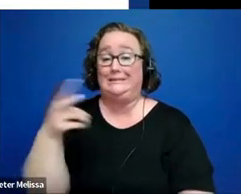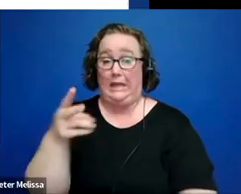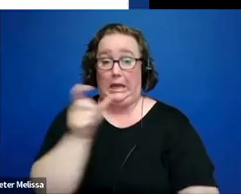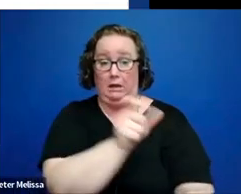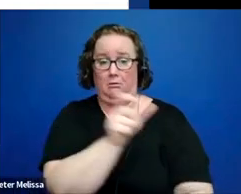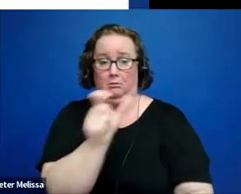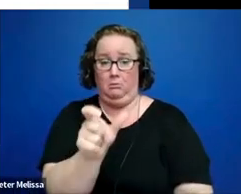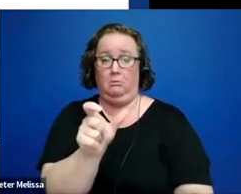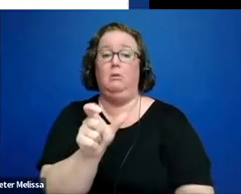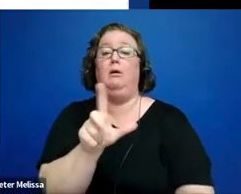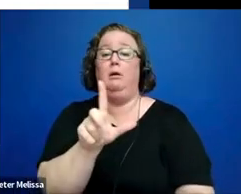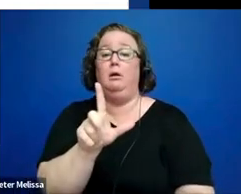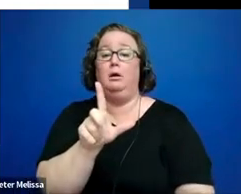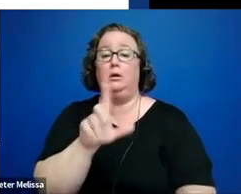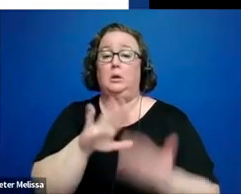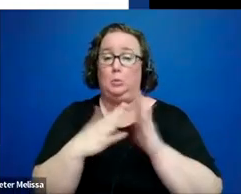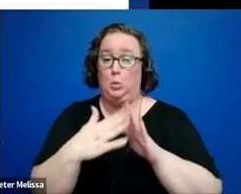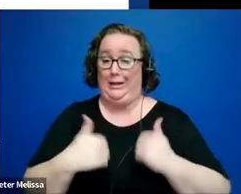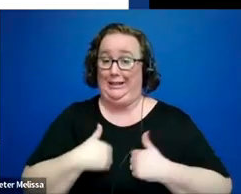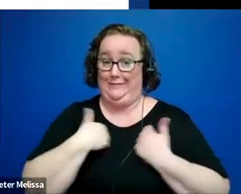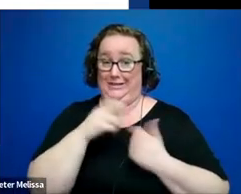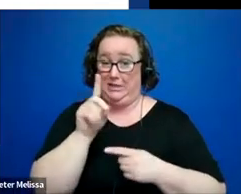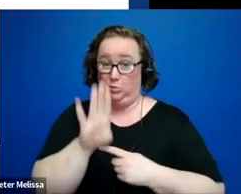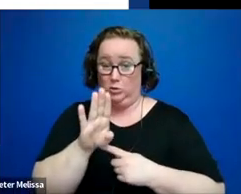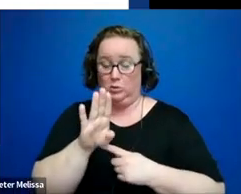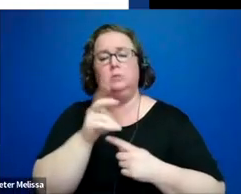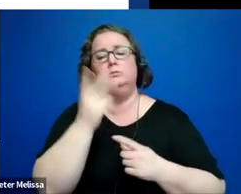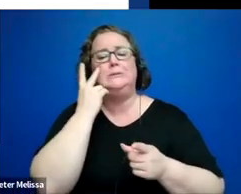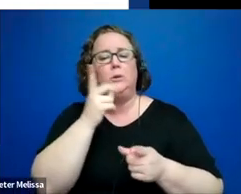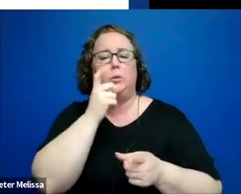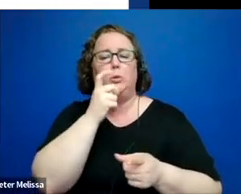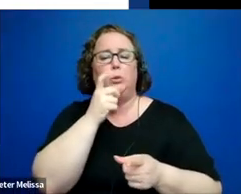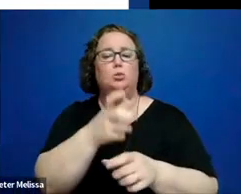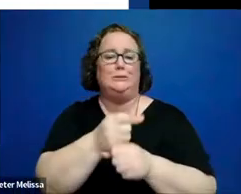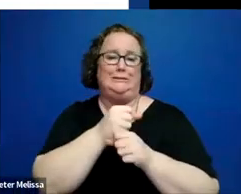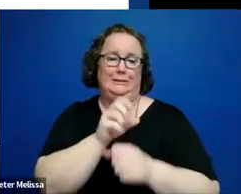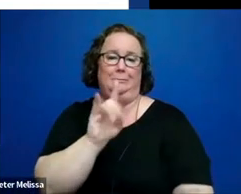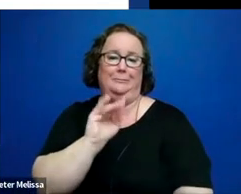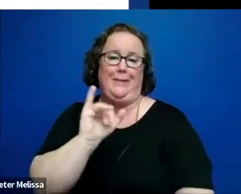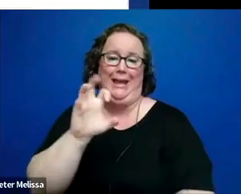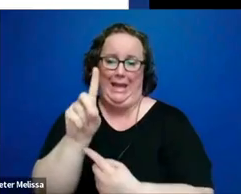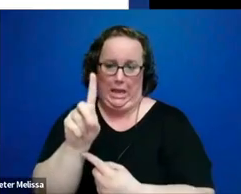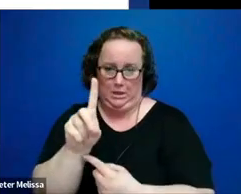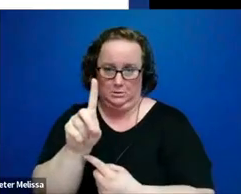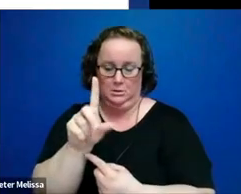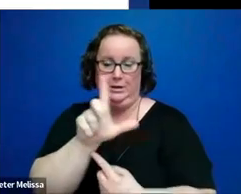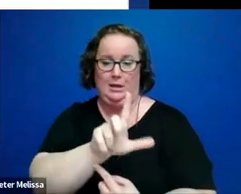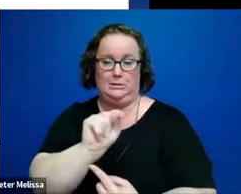living dashboard, we're looking at who receives Medicaid LTSS. And this data is coming from